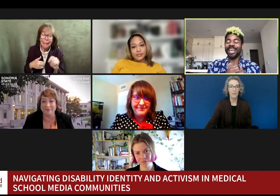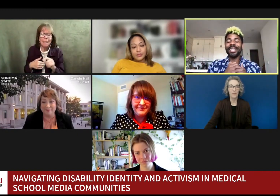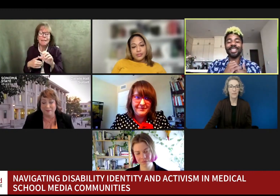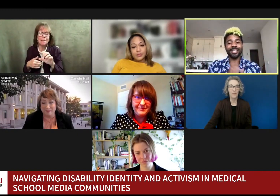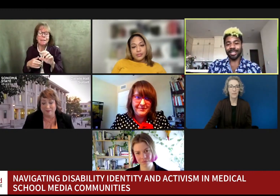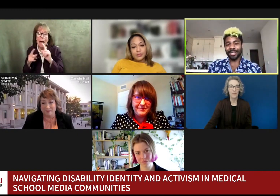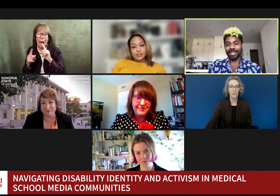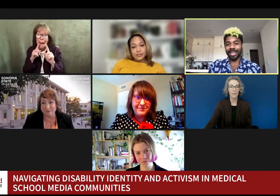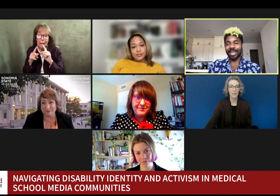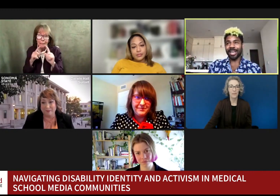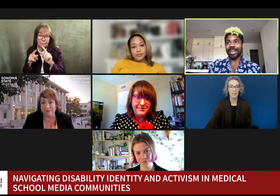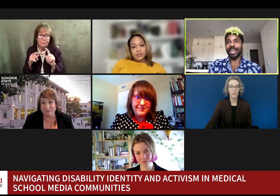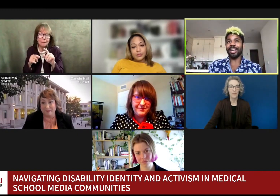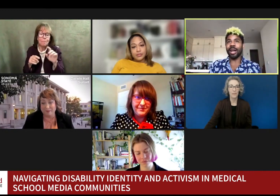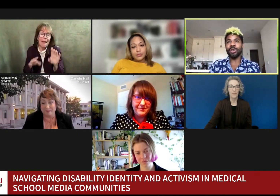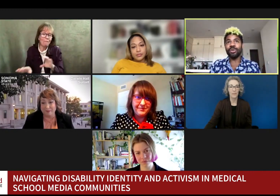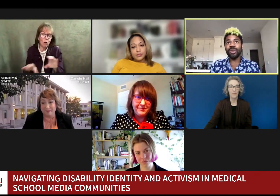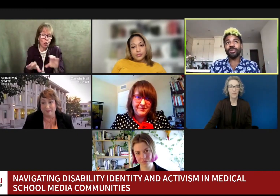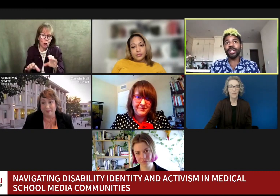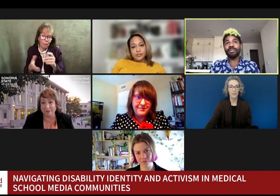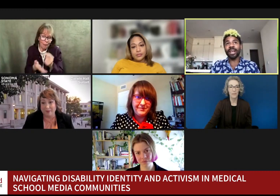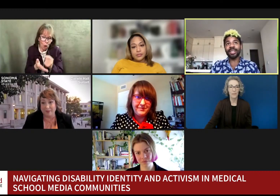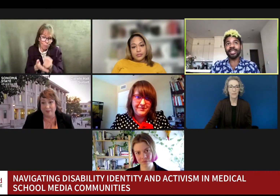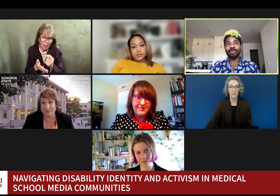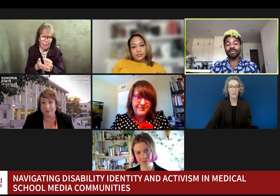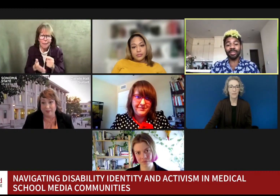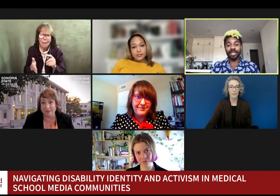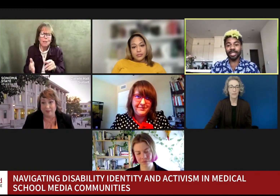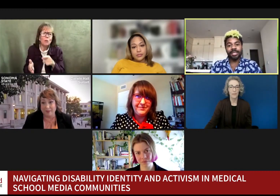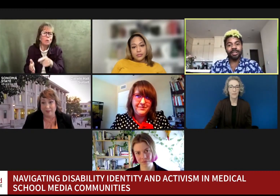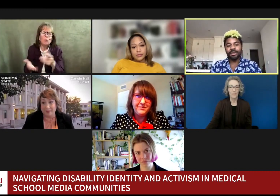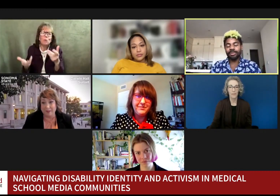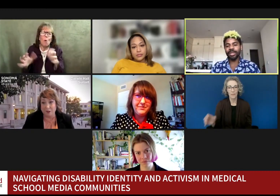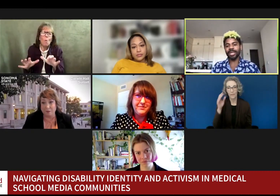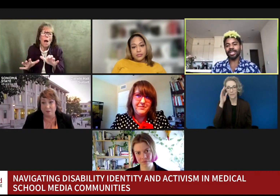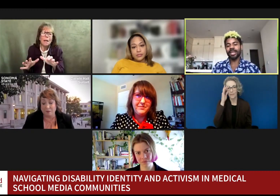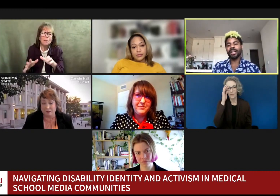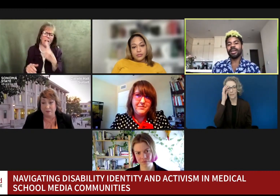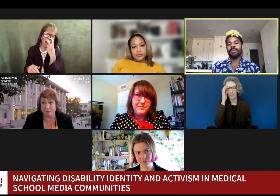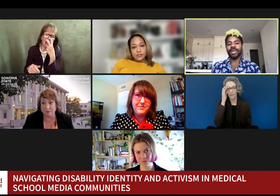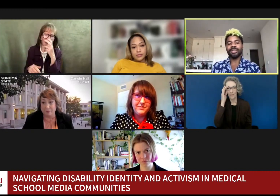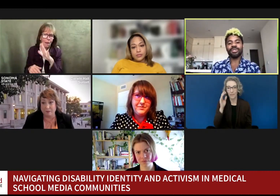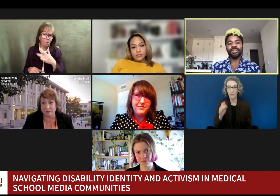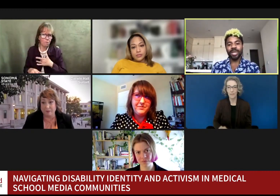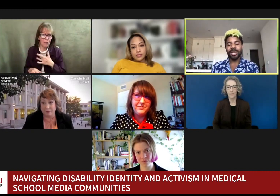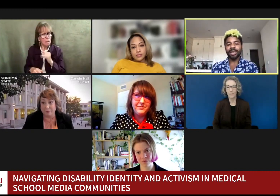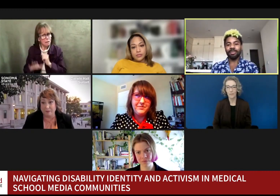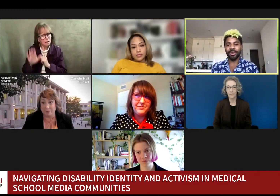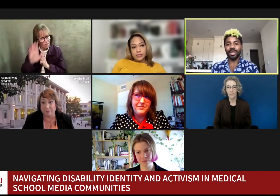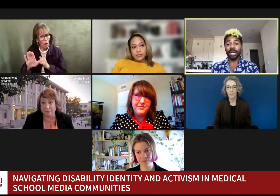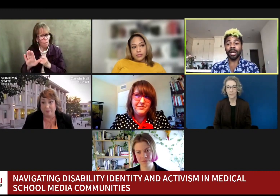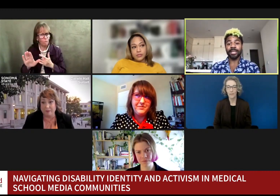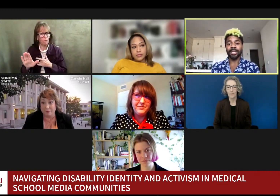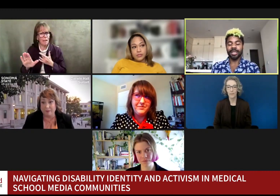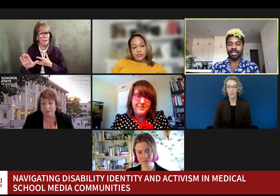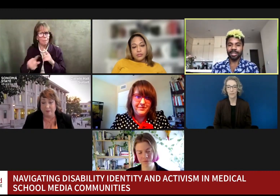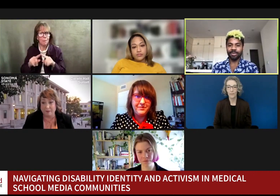This is not to say that you never wanna invalidate somebody's feelings cuz they're their feelings. But social media can be very toxic in some ways.